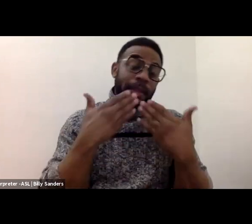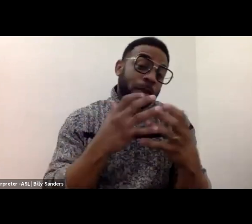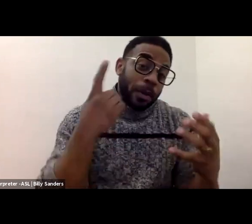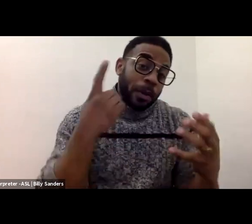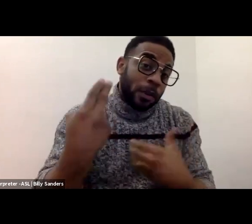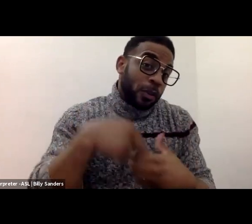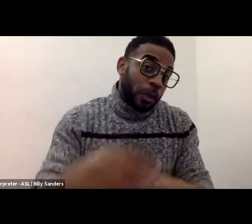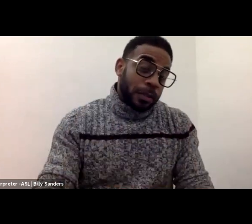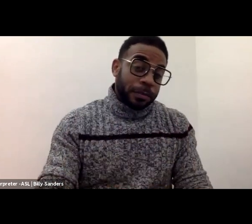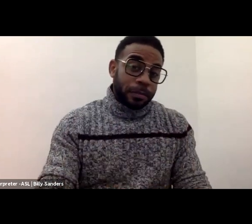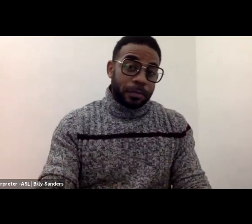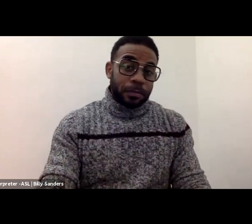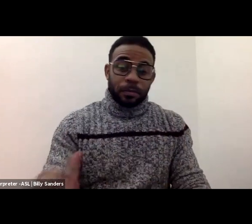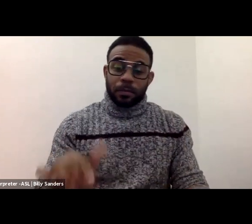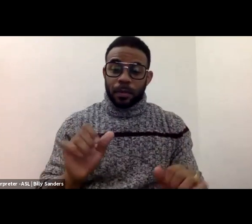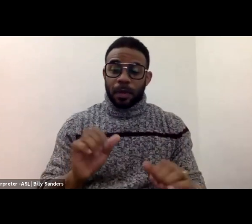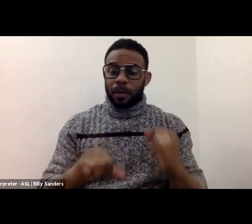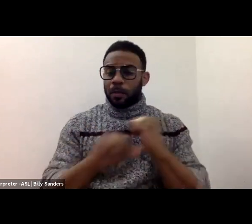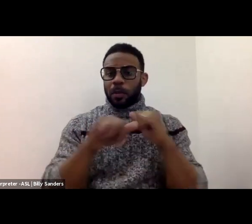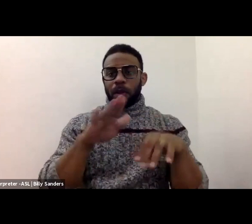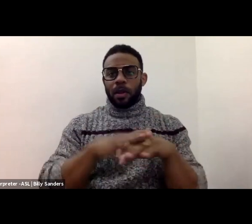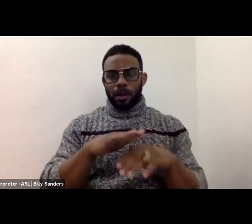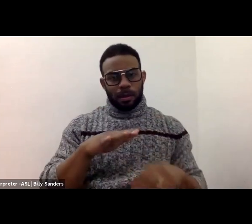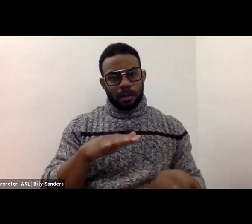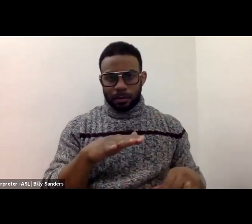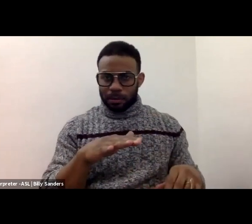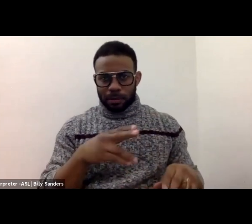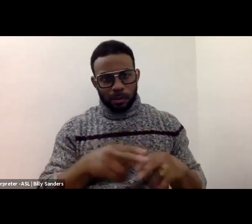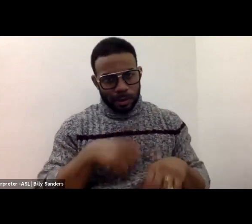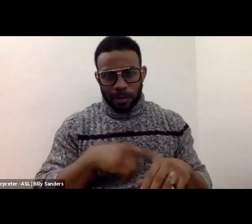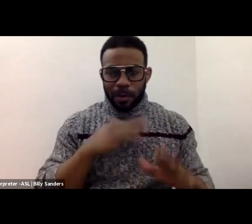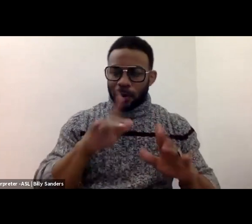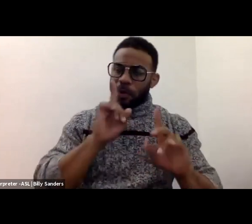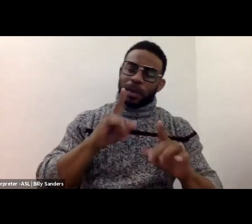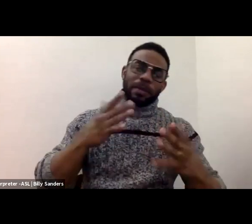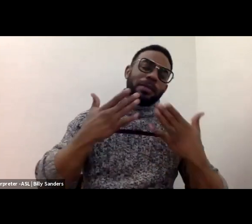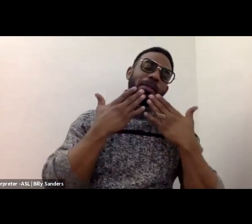joining. We are only able to promote this on Friday and we've had such a great response for